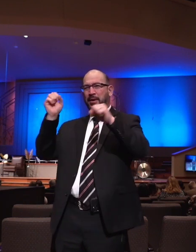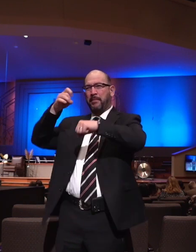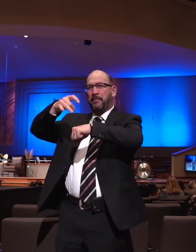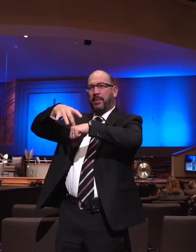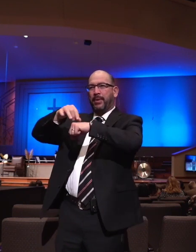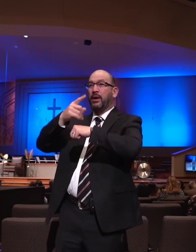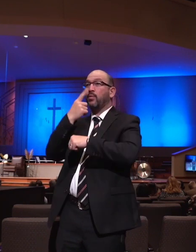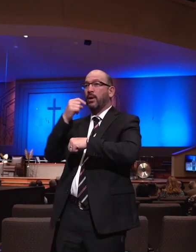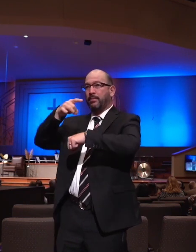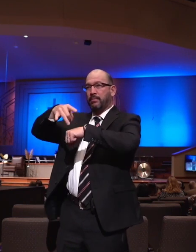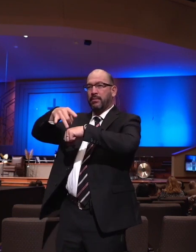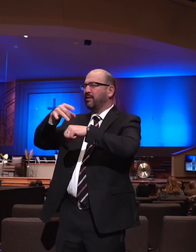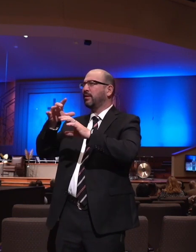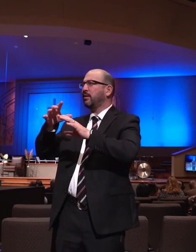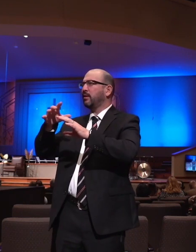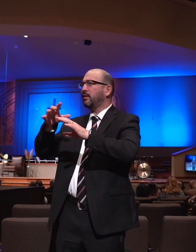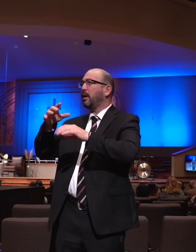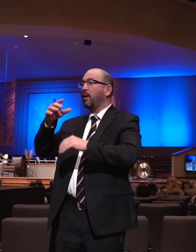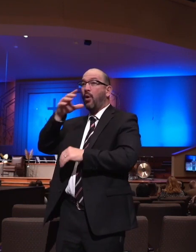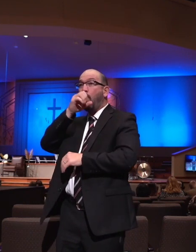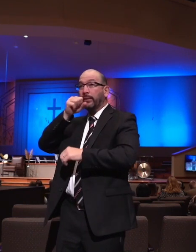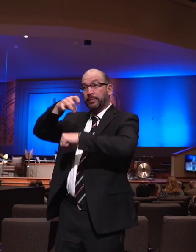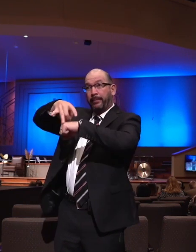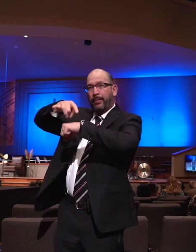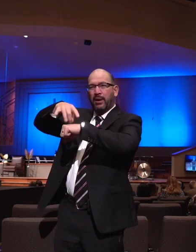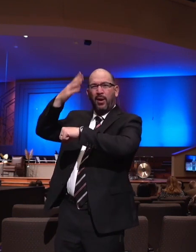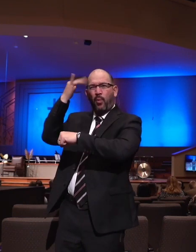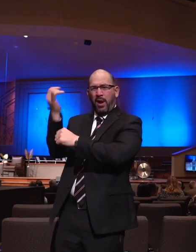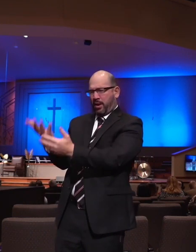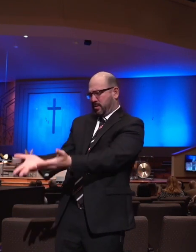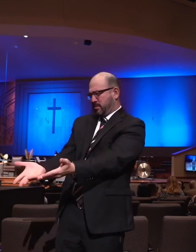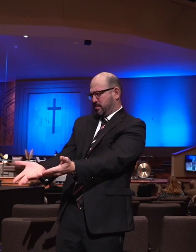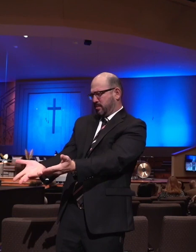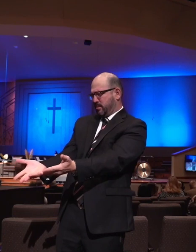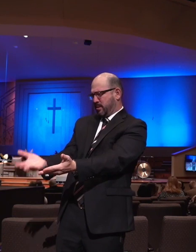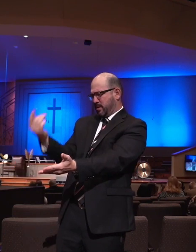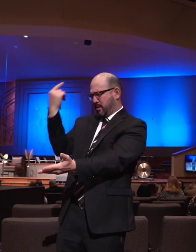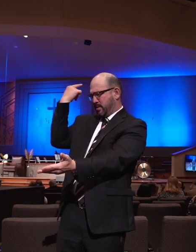I mean there's absolutely no use for pumpkins whatsoever but